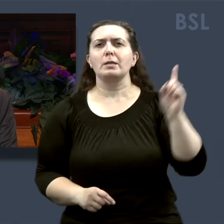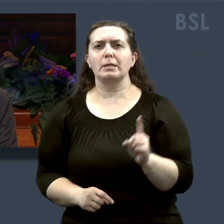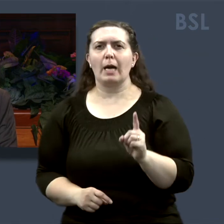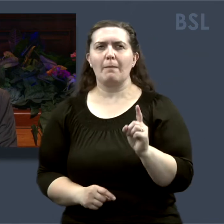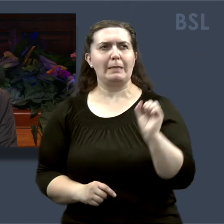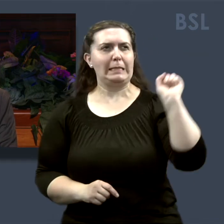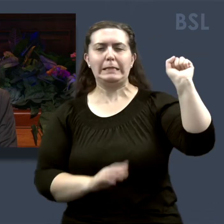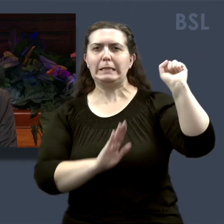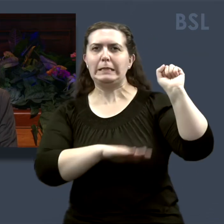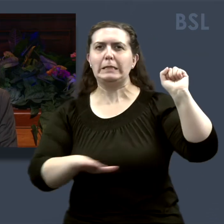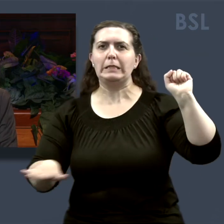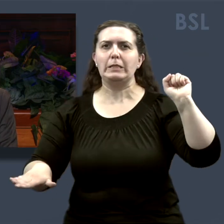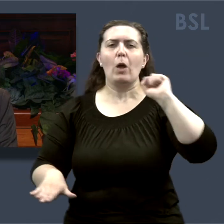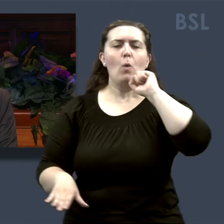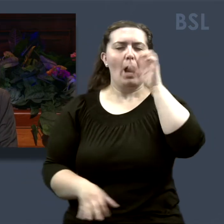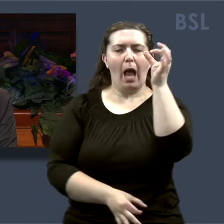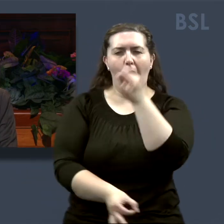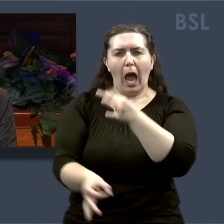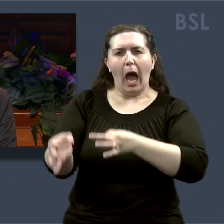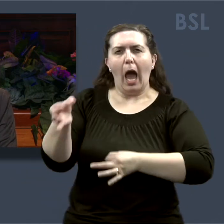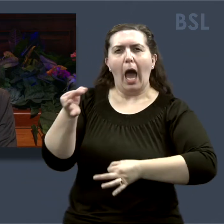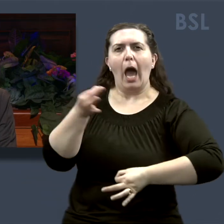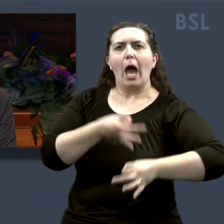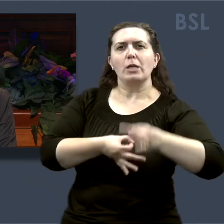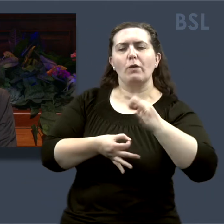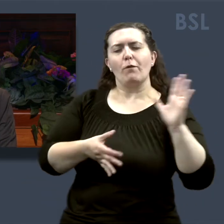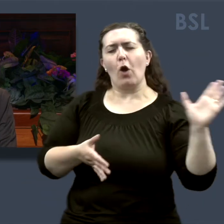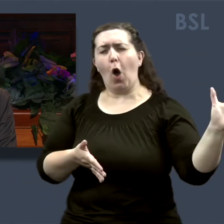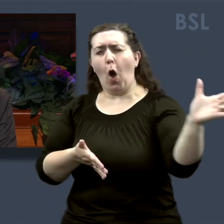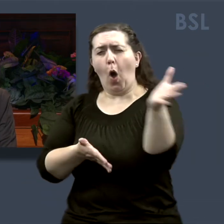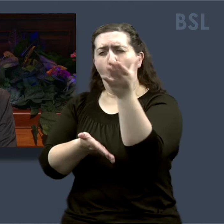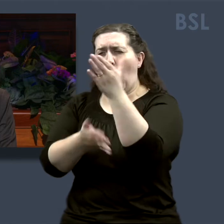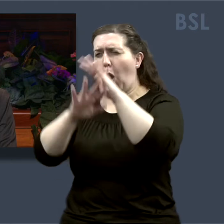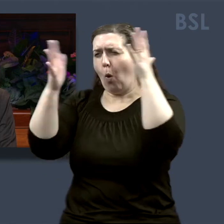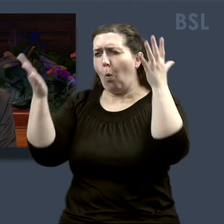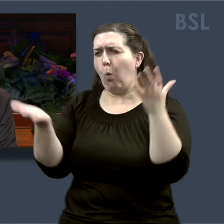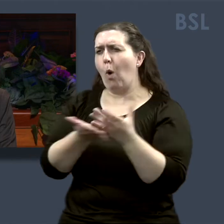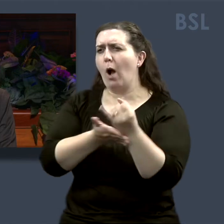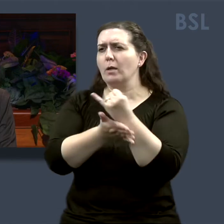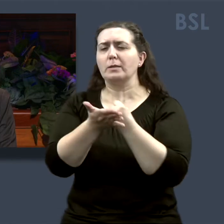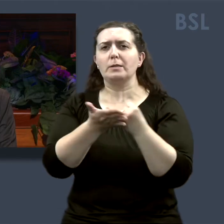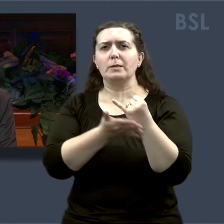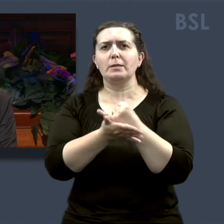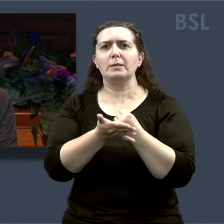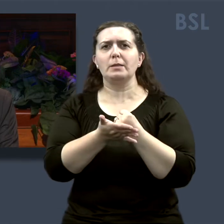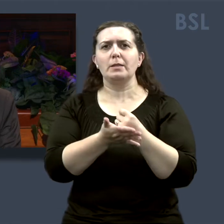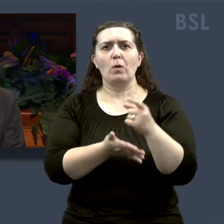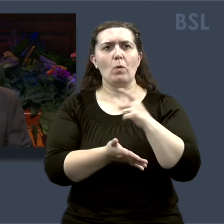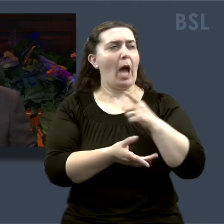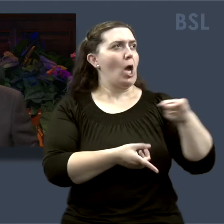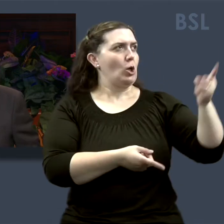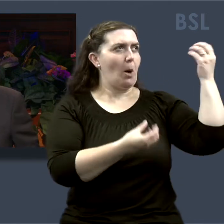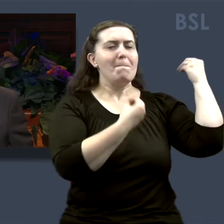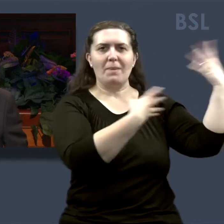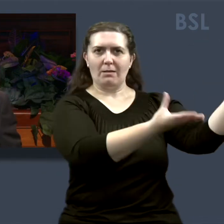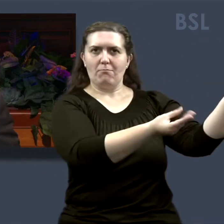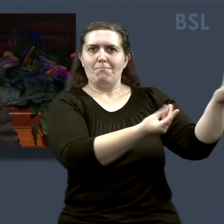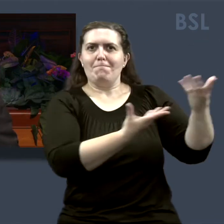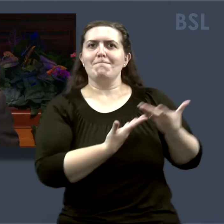among the children of men, … and that he shall atone for the sins of the world; for the Lord God hath spoken it.”